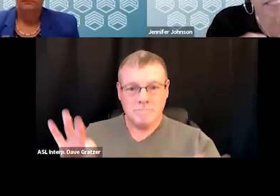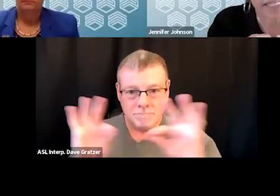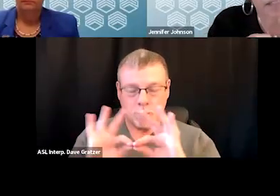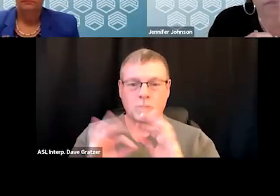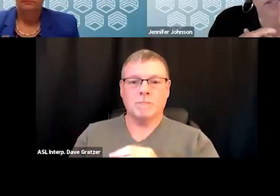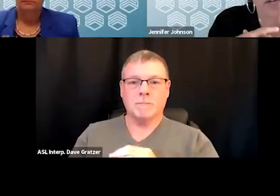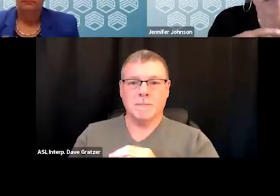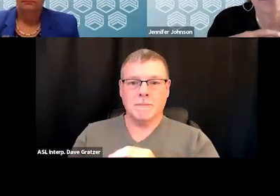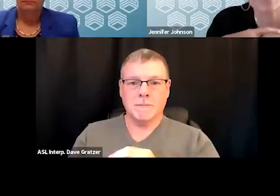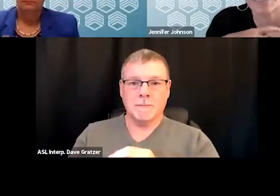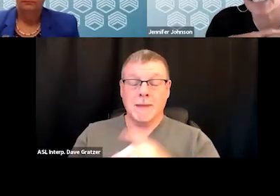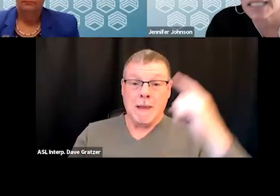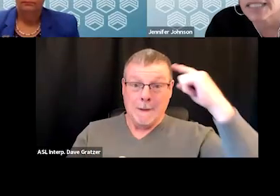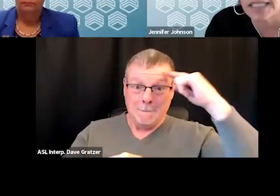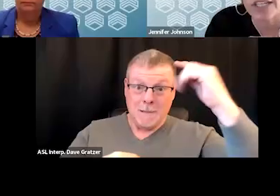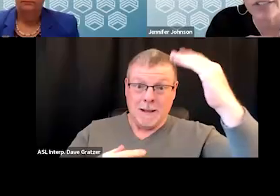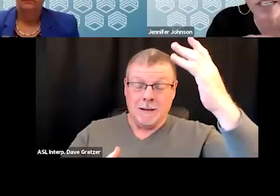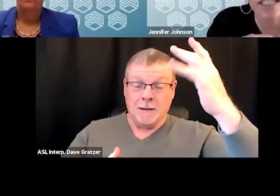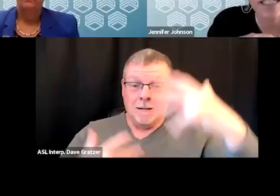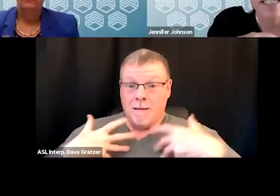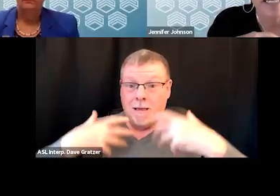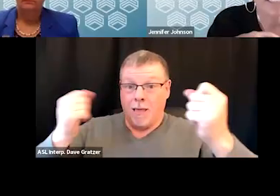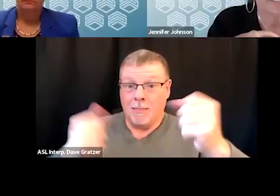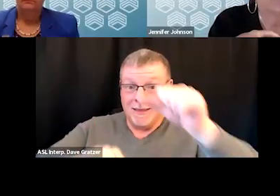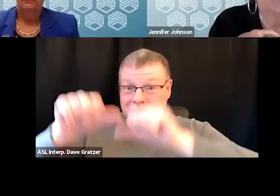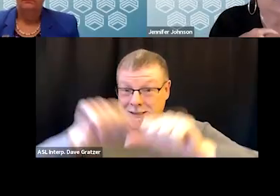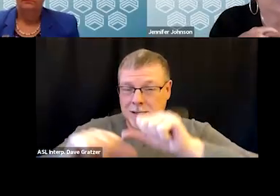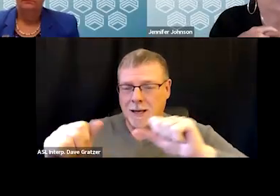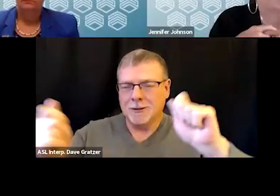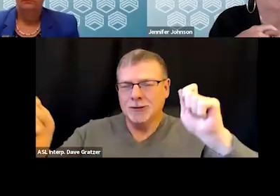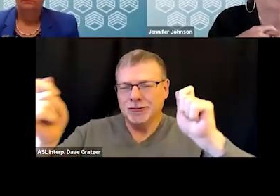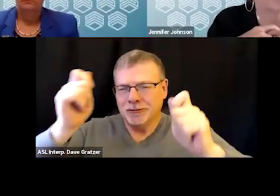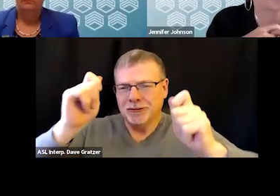The science of mental health is constantly changing, and in order to be very